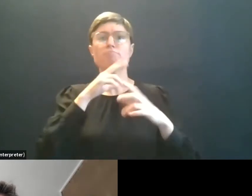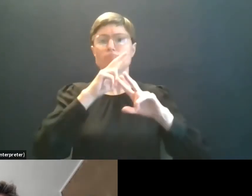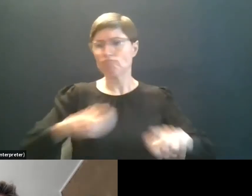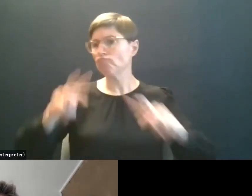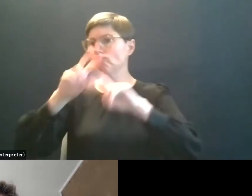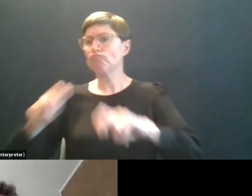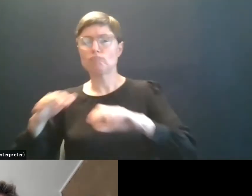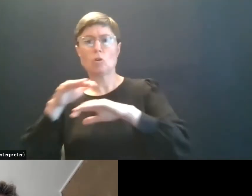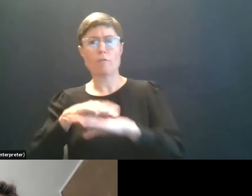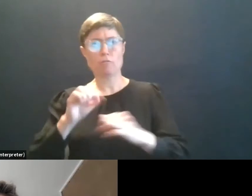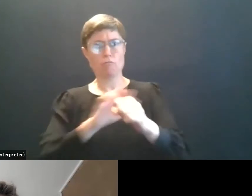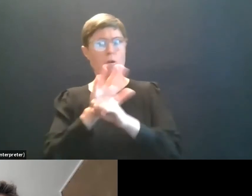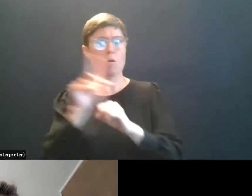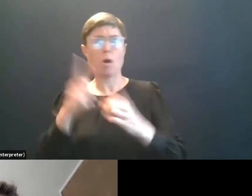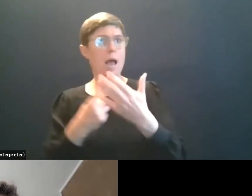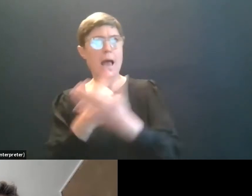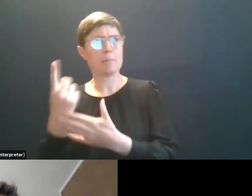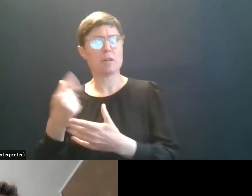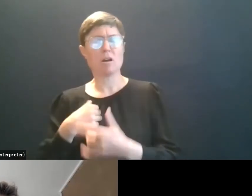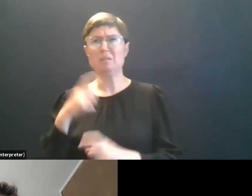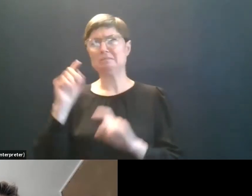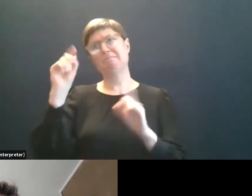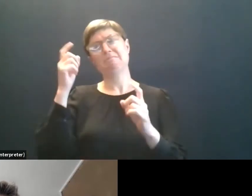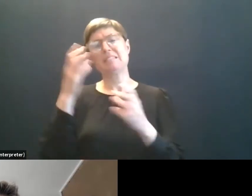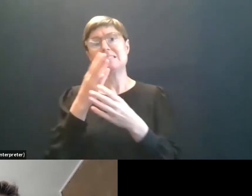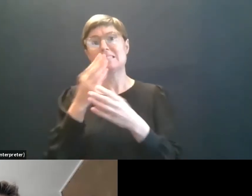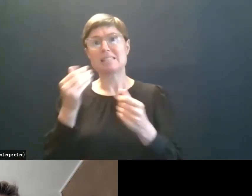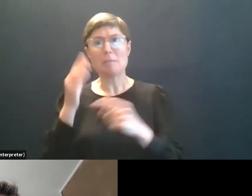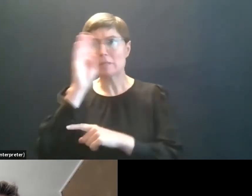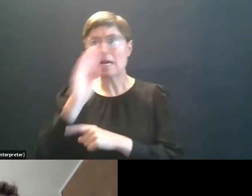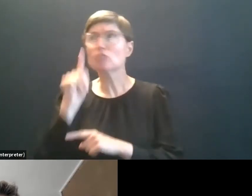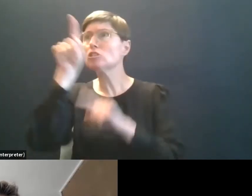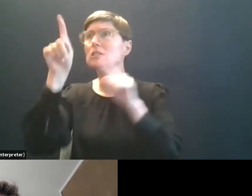fear that in many places around the world politicians will try to blame scientists,